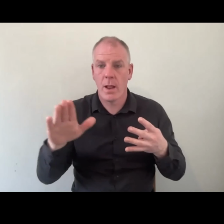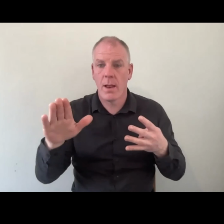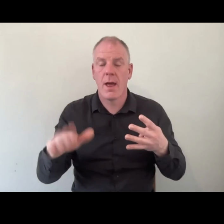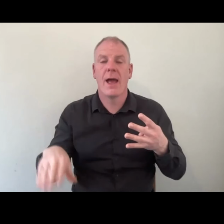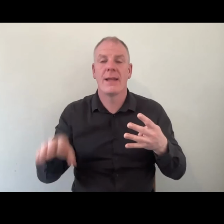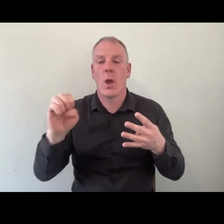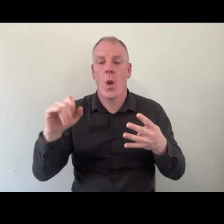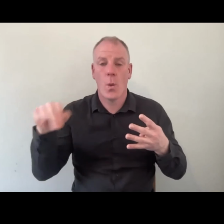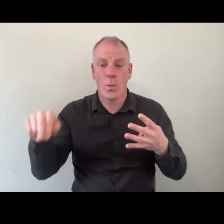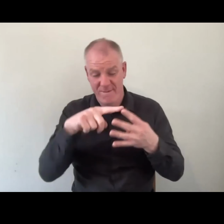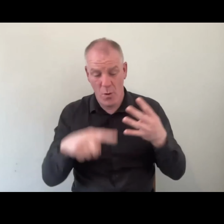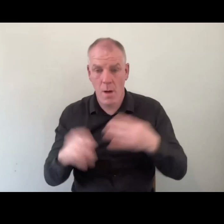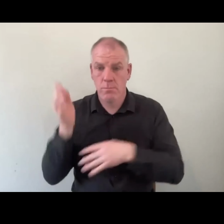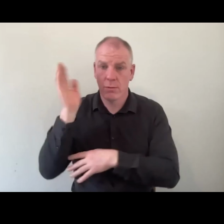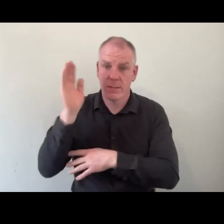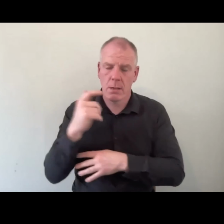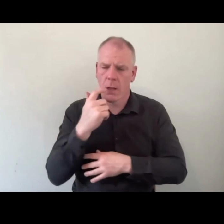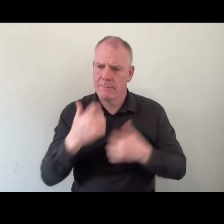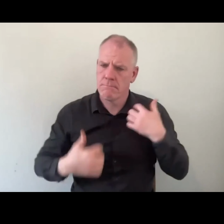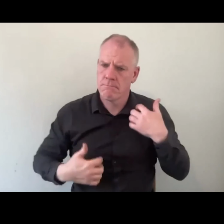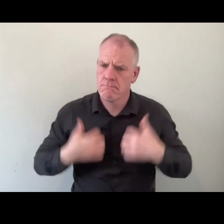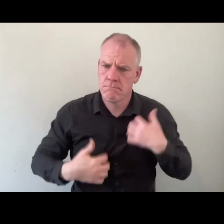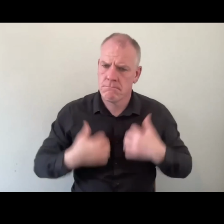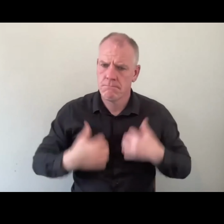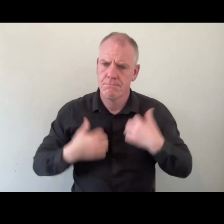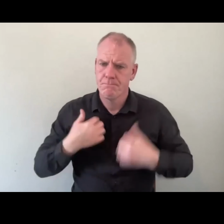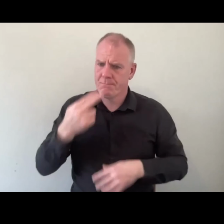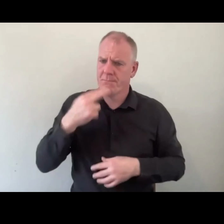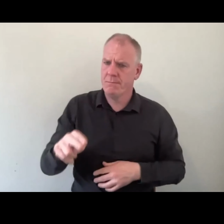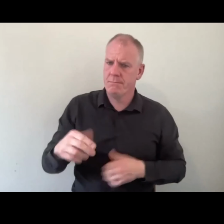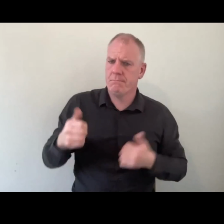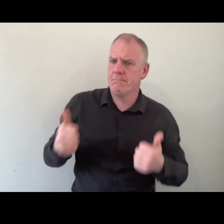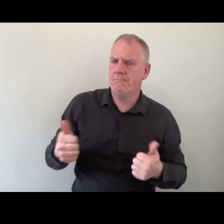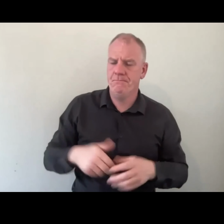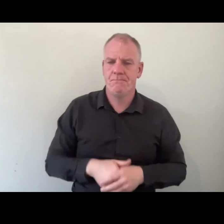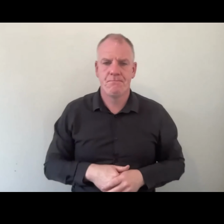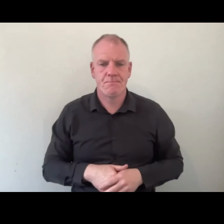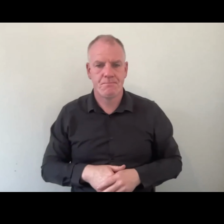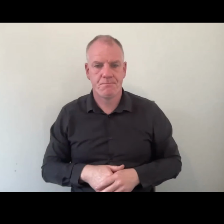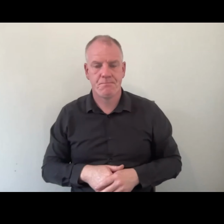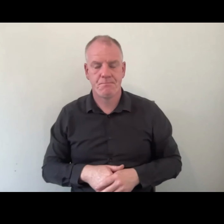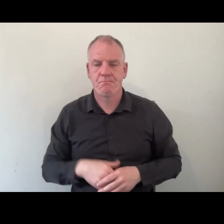It's been a really, really interesting afternoon. And if there's one thing I think I've learned